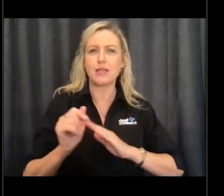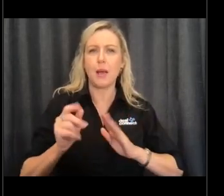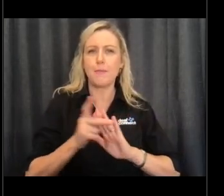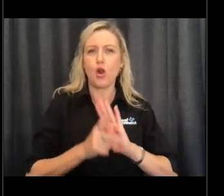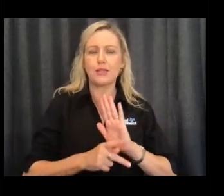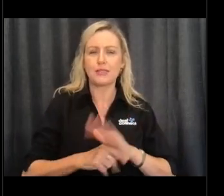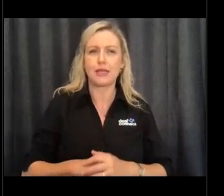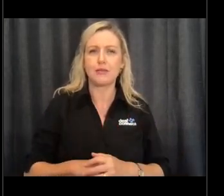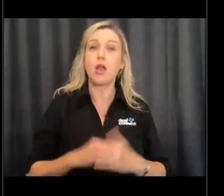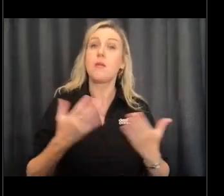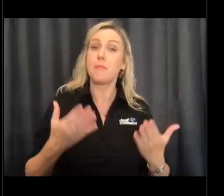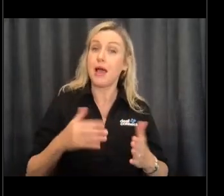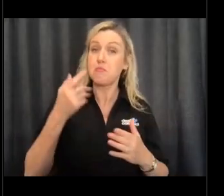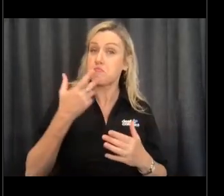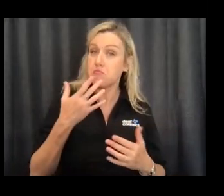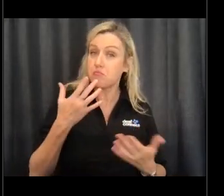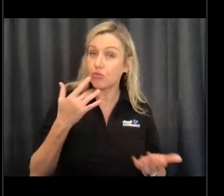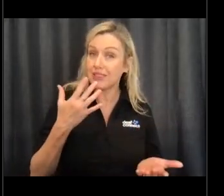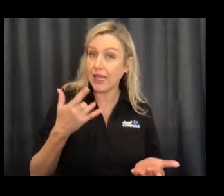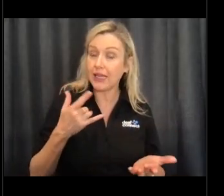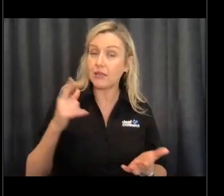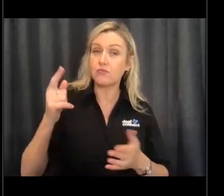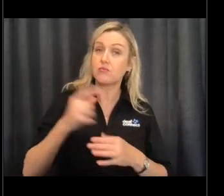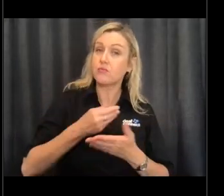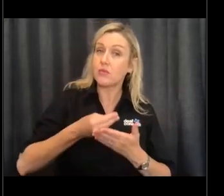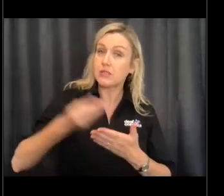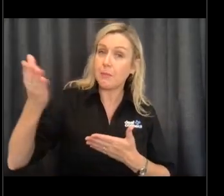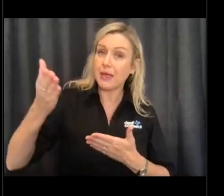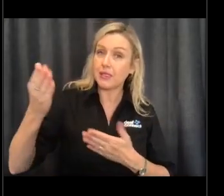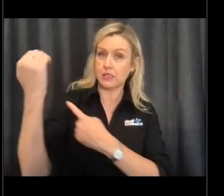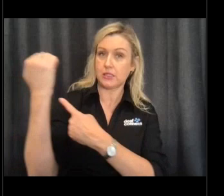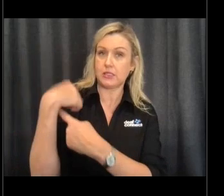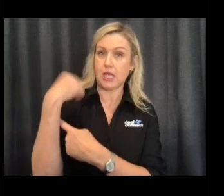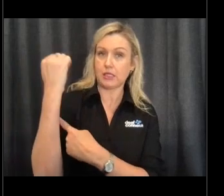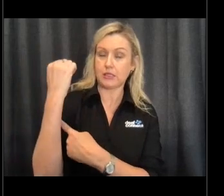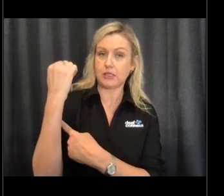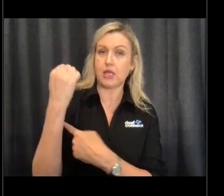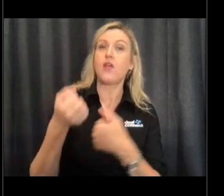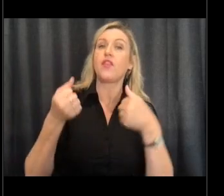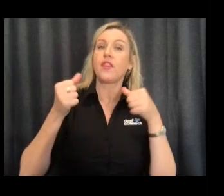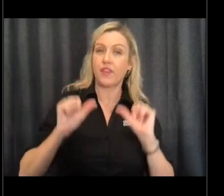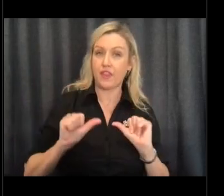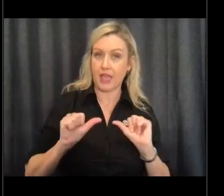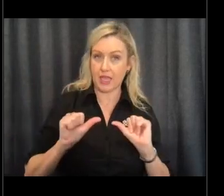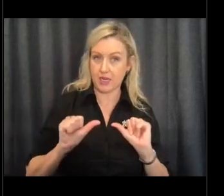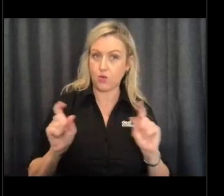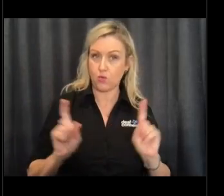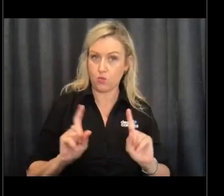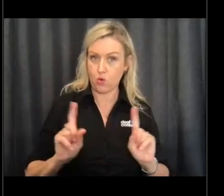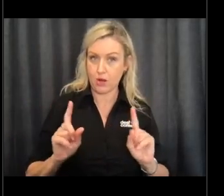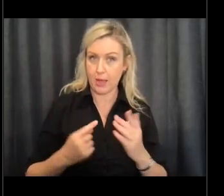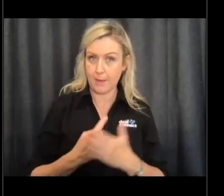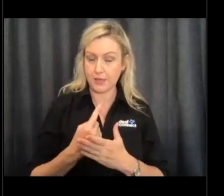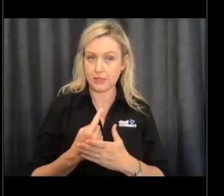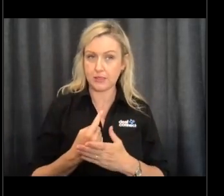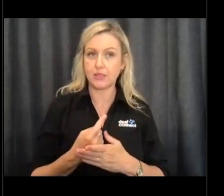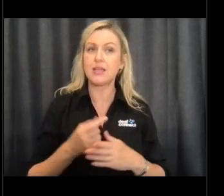If your claim has been approved what usually happens is a scope of works needs to be put